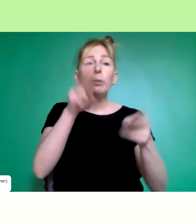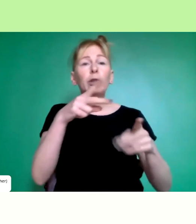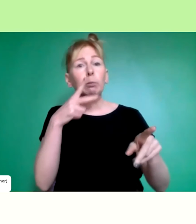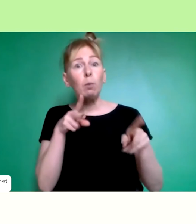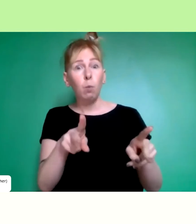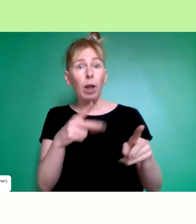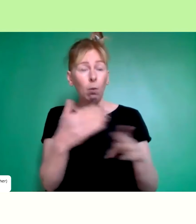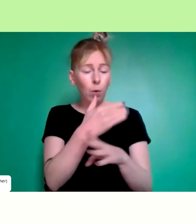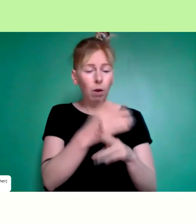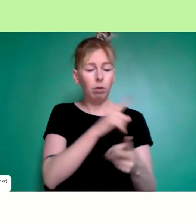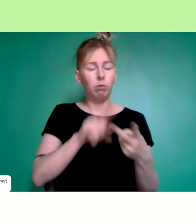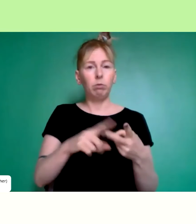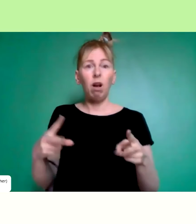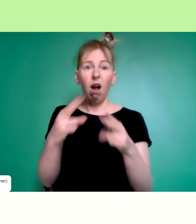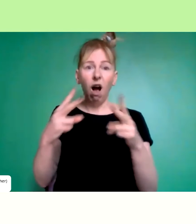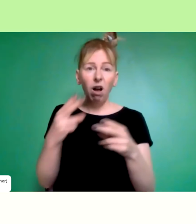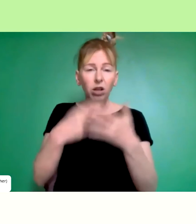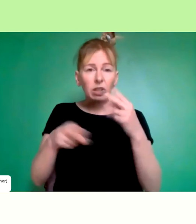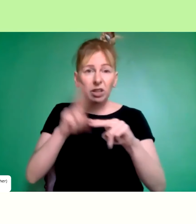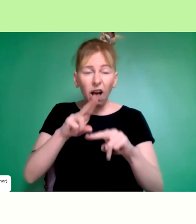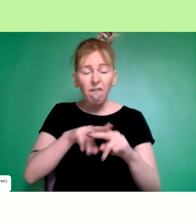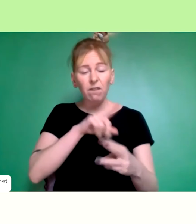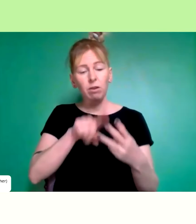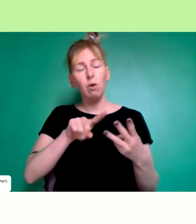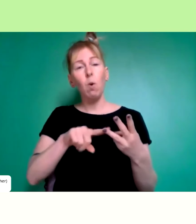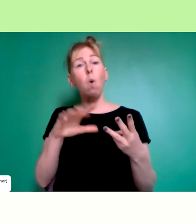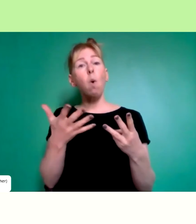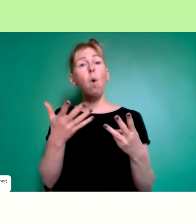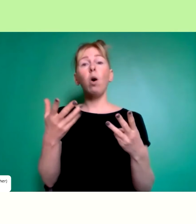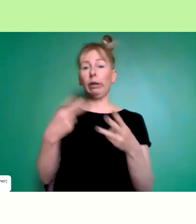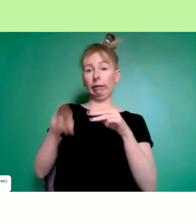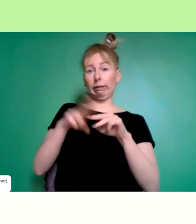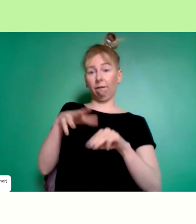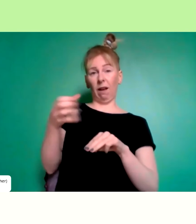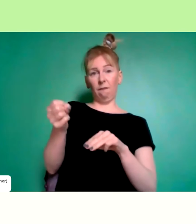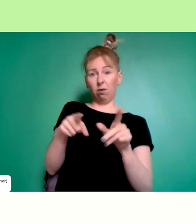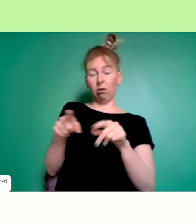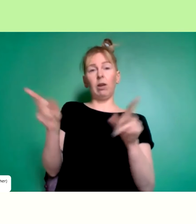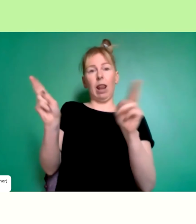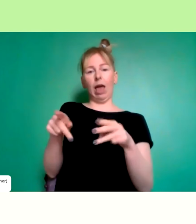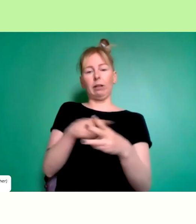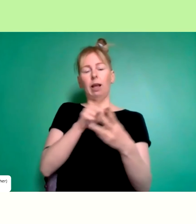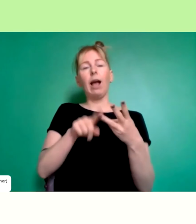and in some cases reduce the hours and days they were open each week.